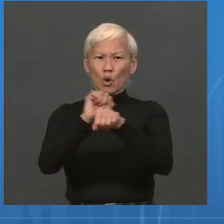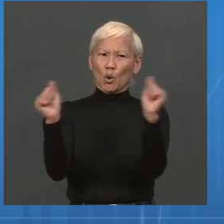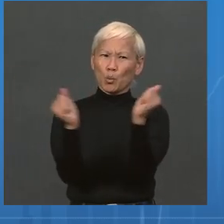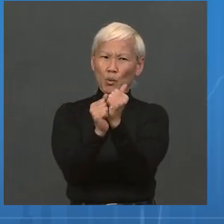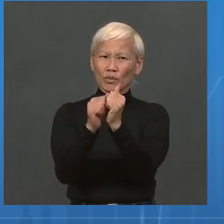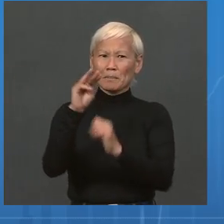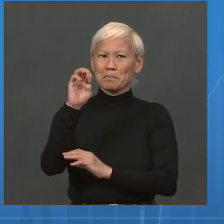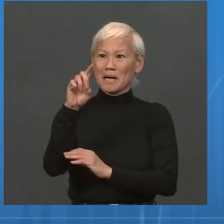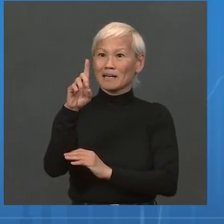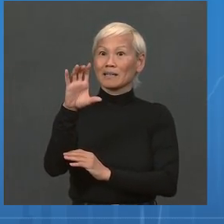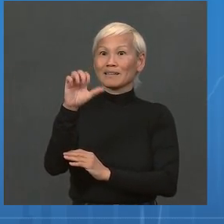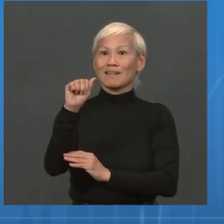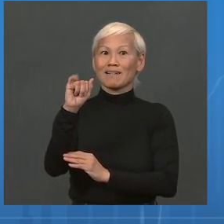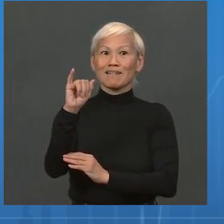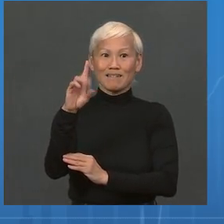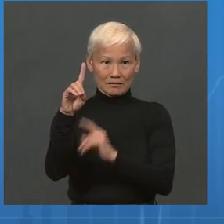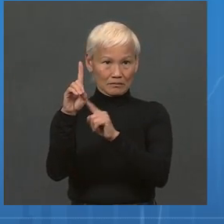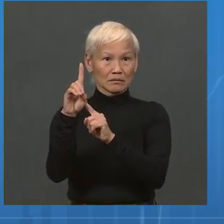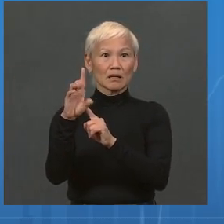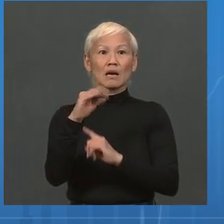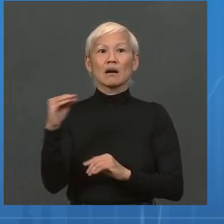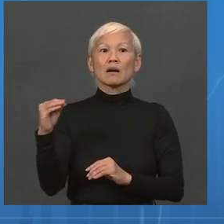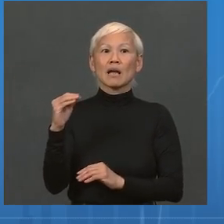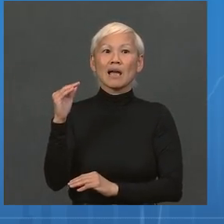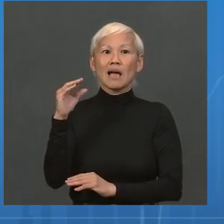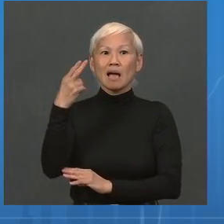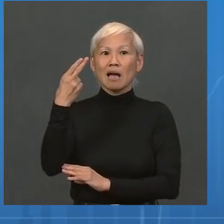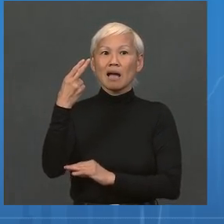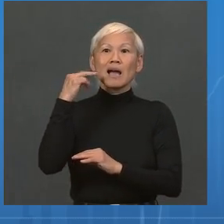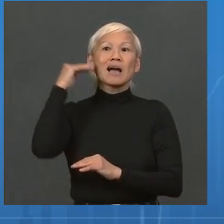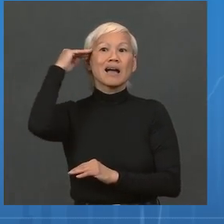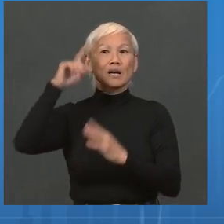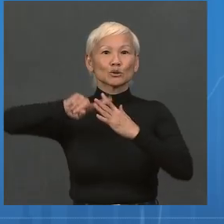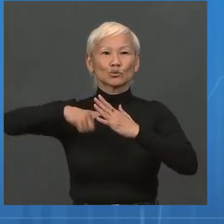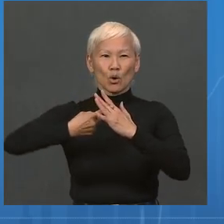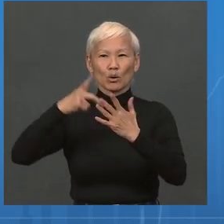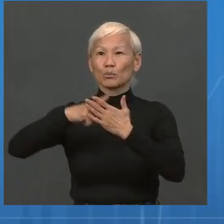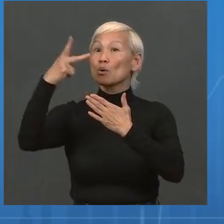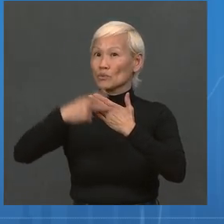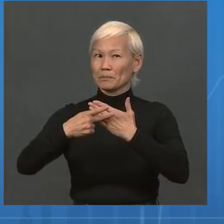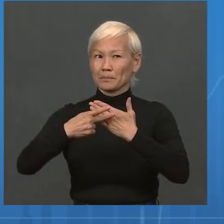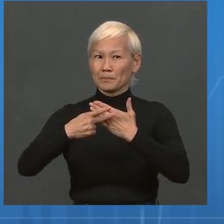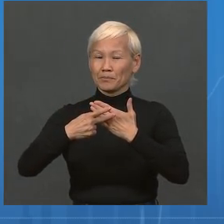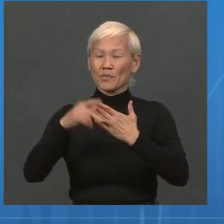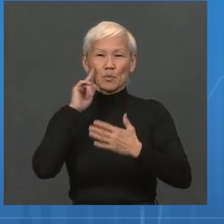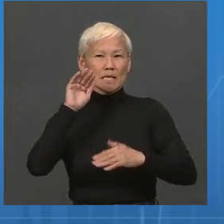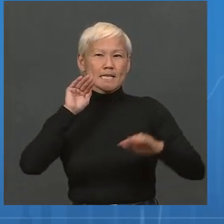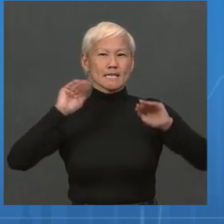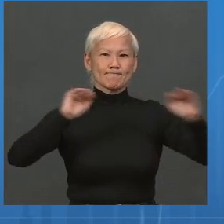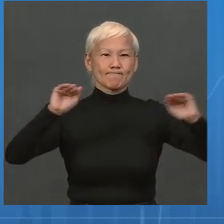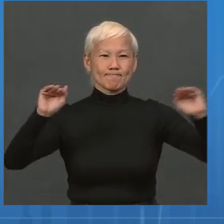And finally, we are setting up a nationwide network of vaccination clinics at schools and local health departments